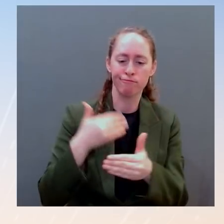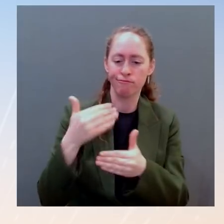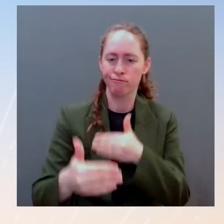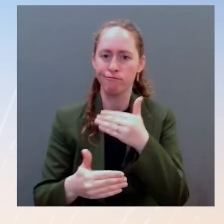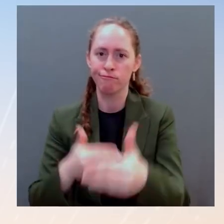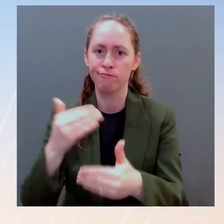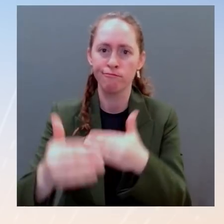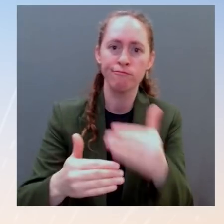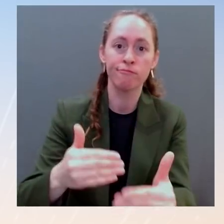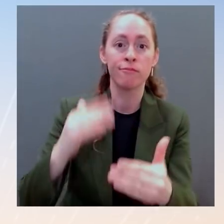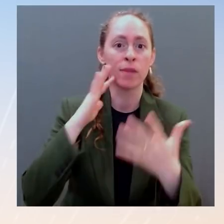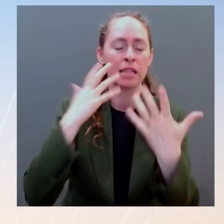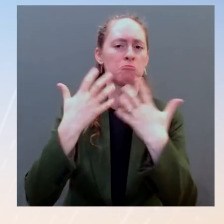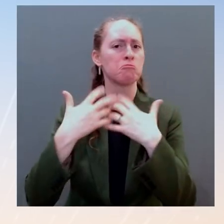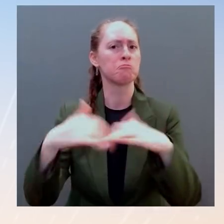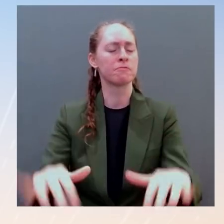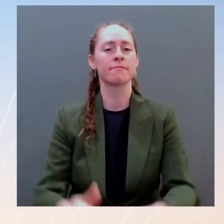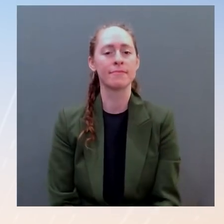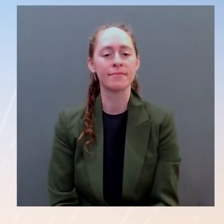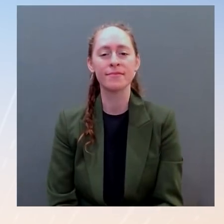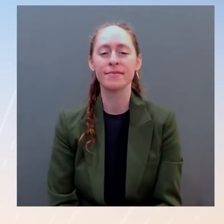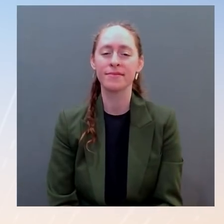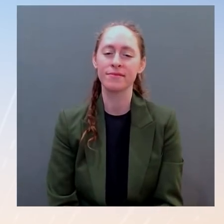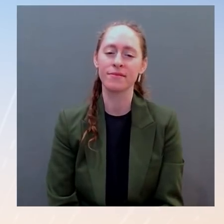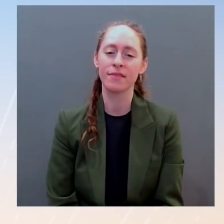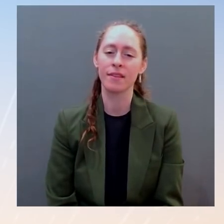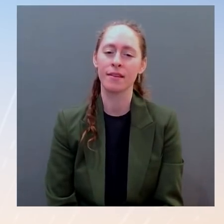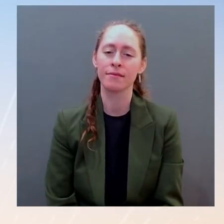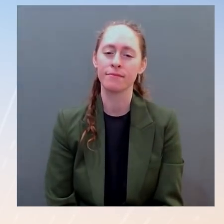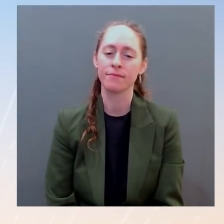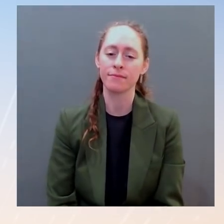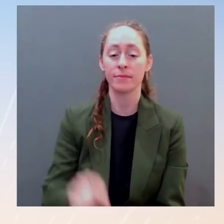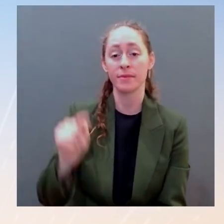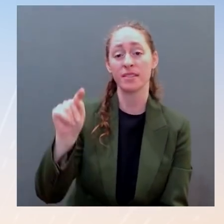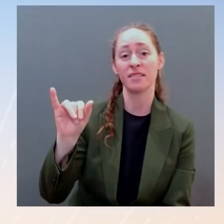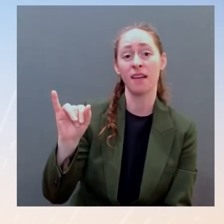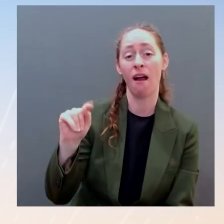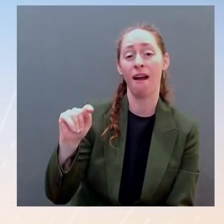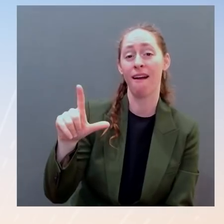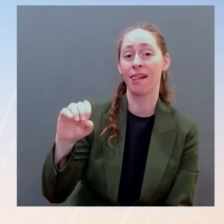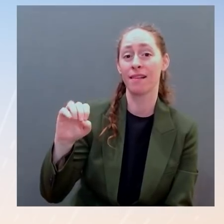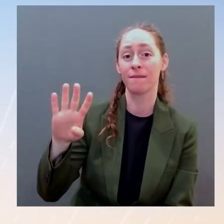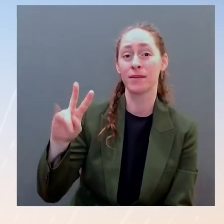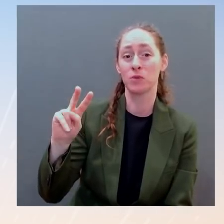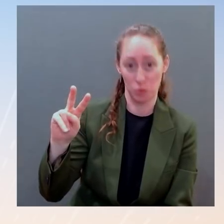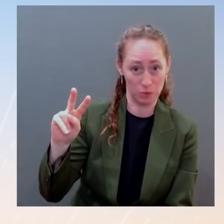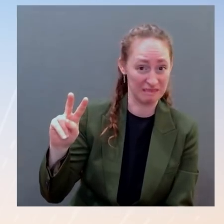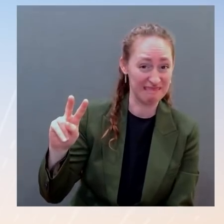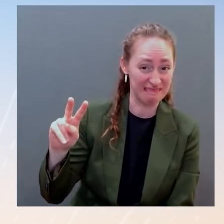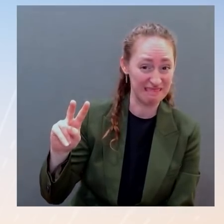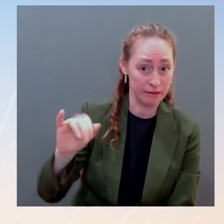the reason that the Congressional Hispanic Caucus is meeting with the President today? Ms. Psaki: No. Actually, if you may remember, the President has been meeting